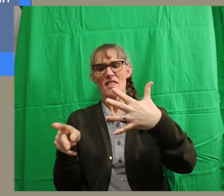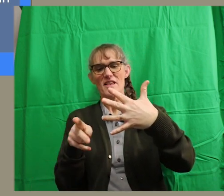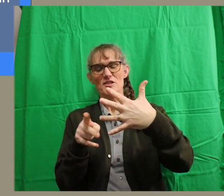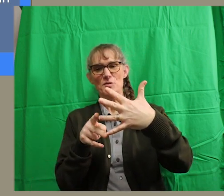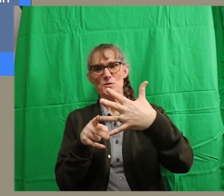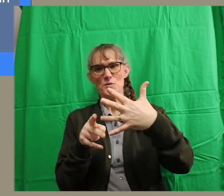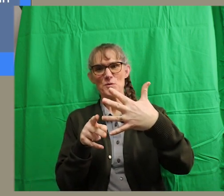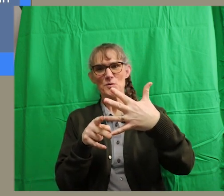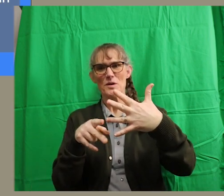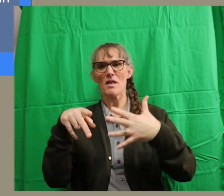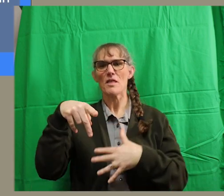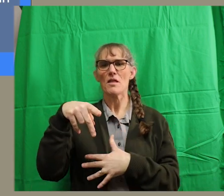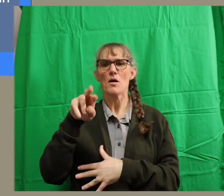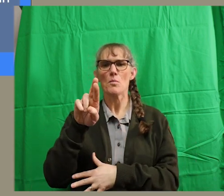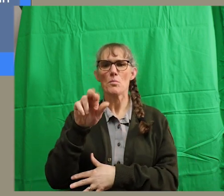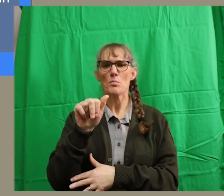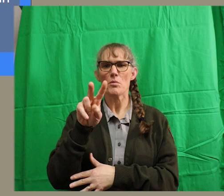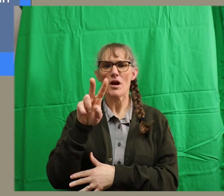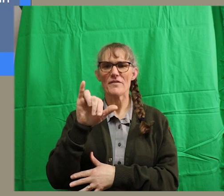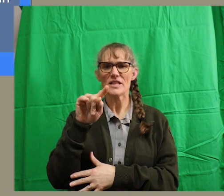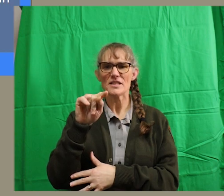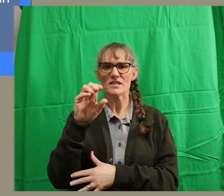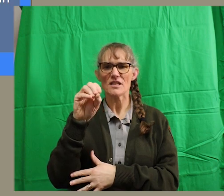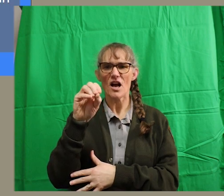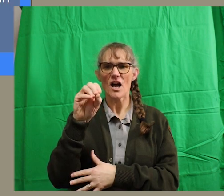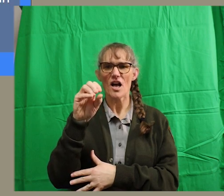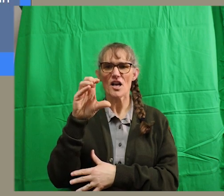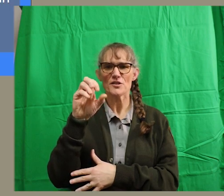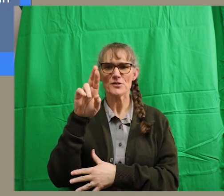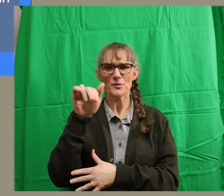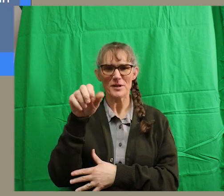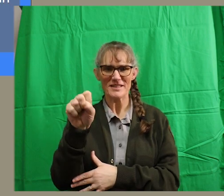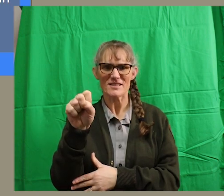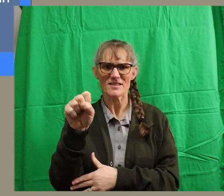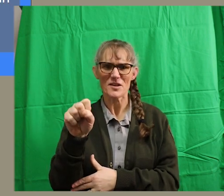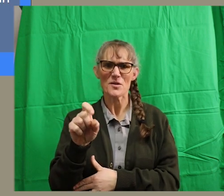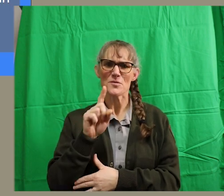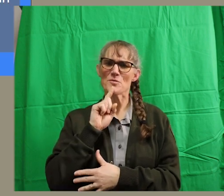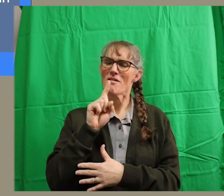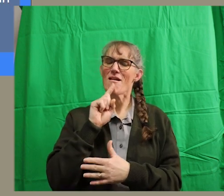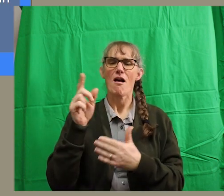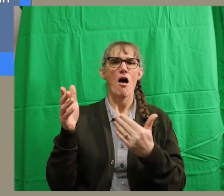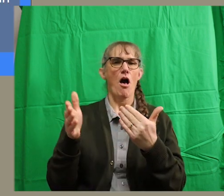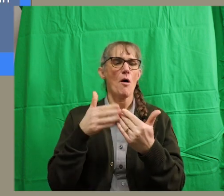And then the fourth and fifth shells here are Pravitoceras sigmoidale, which you can see is pretty much totally flat.